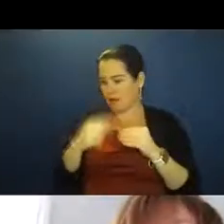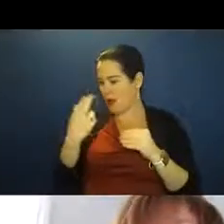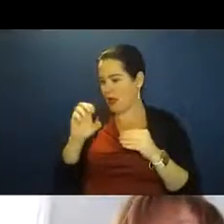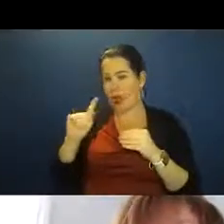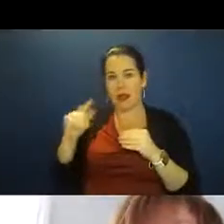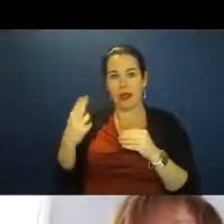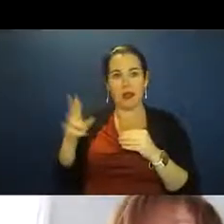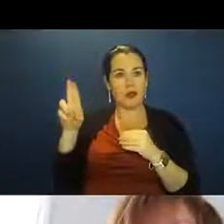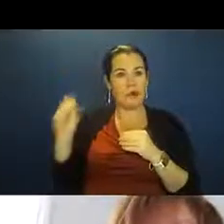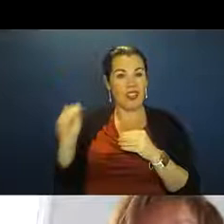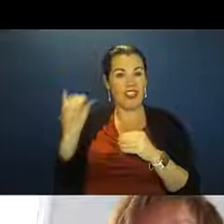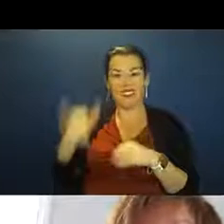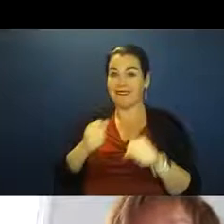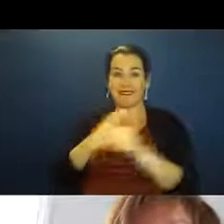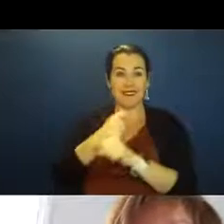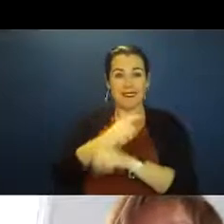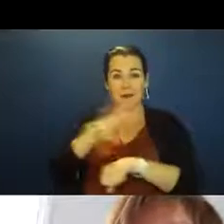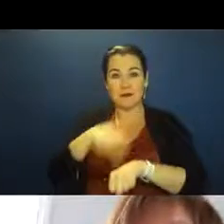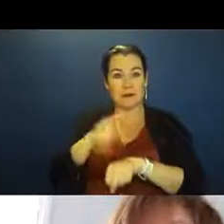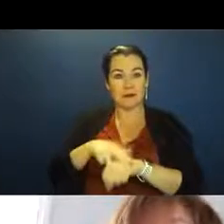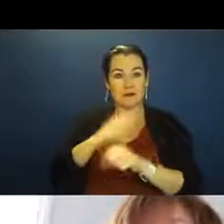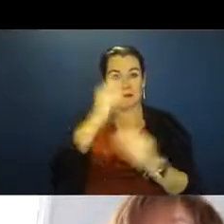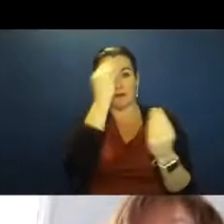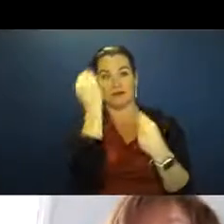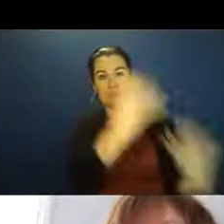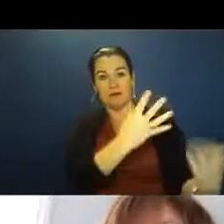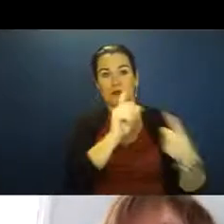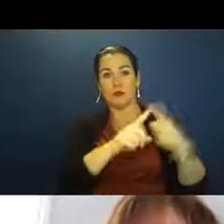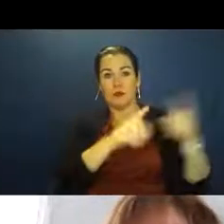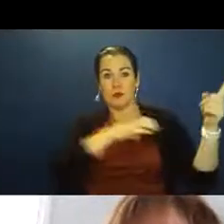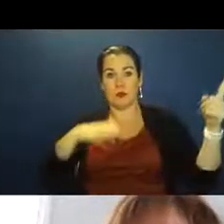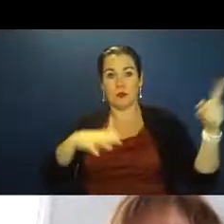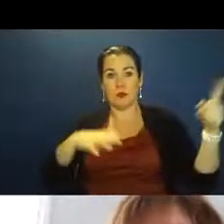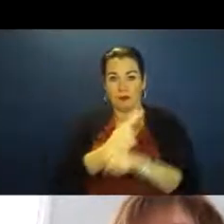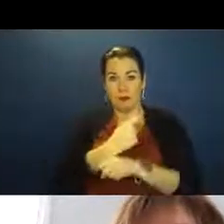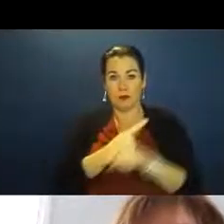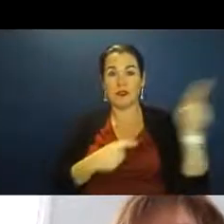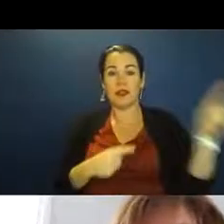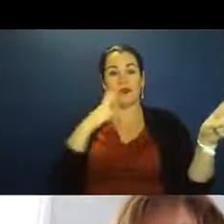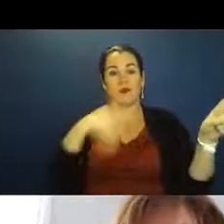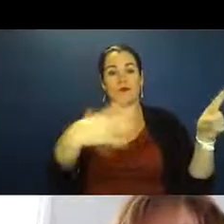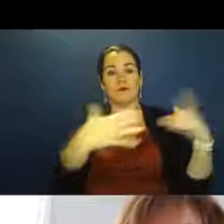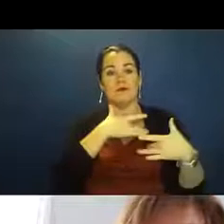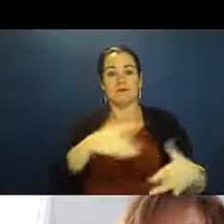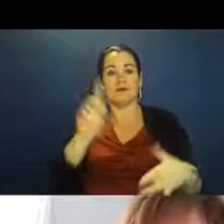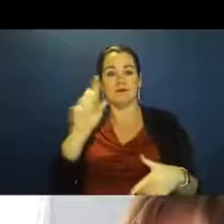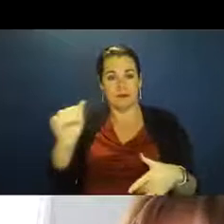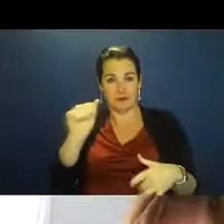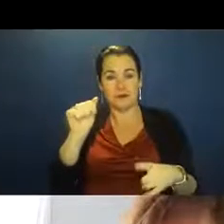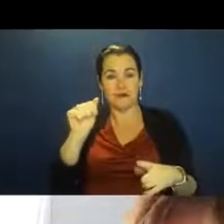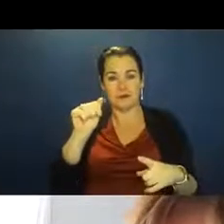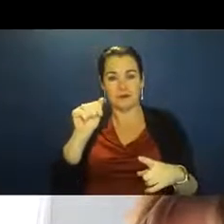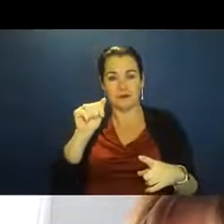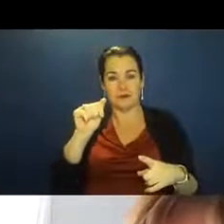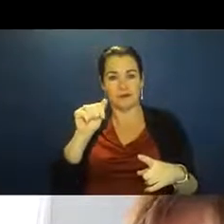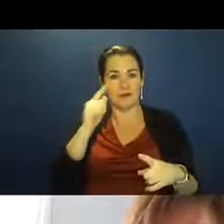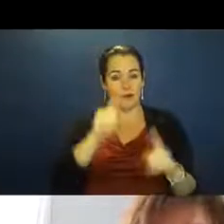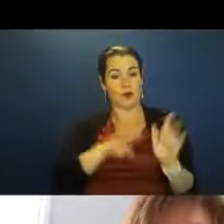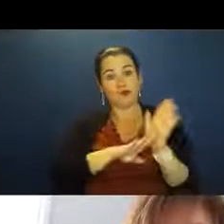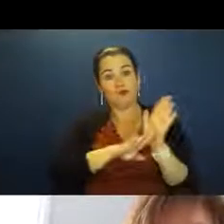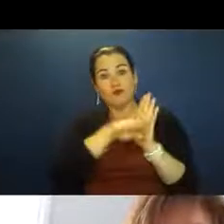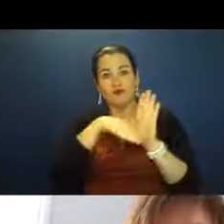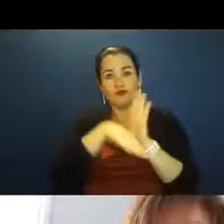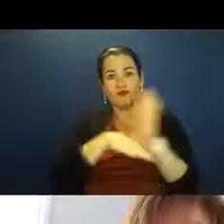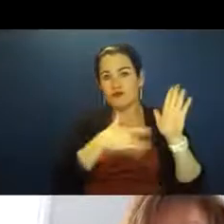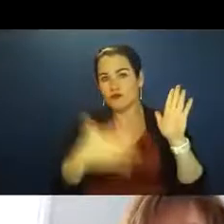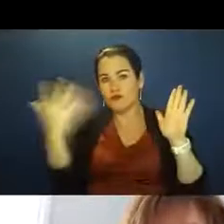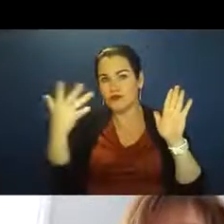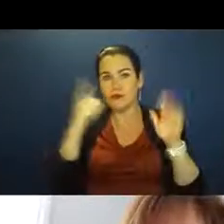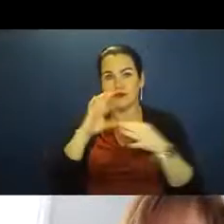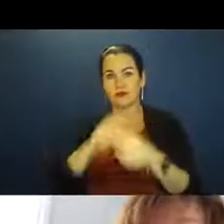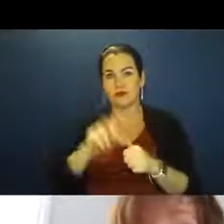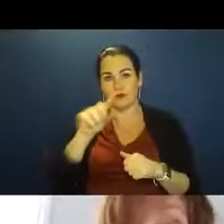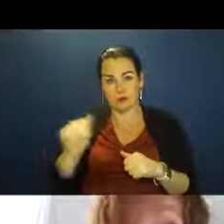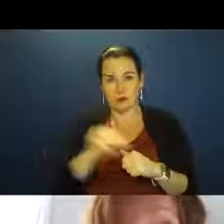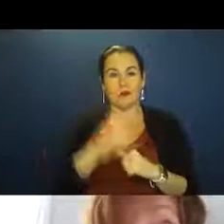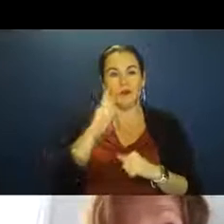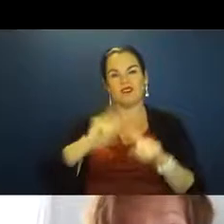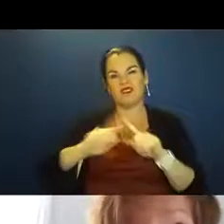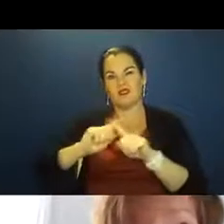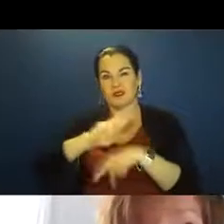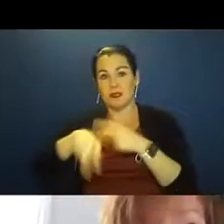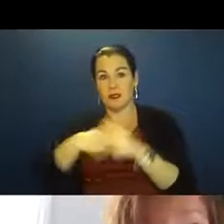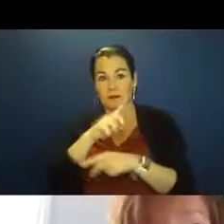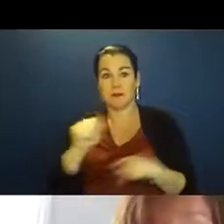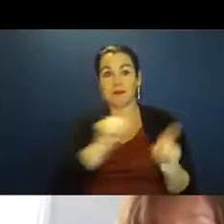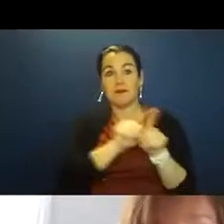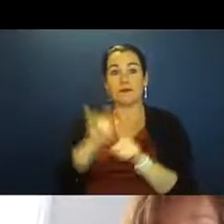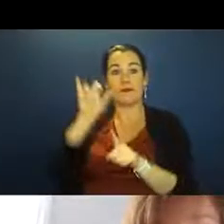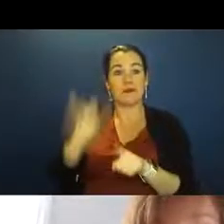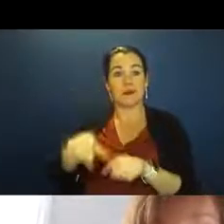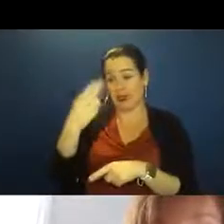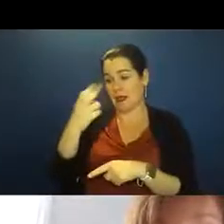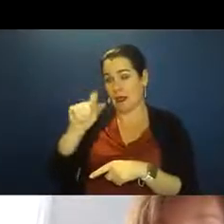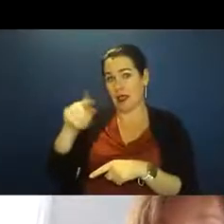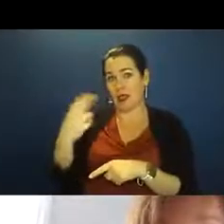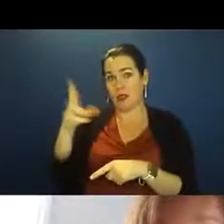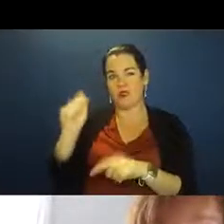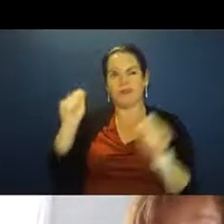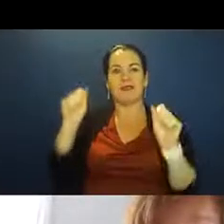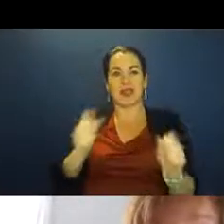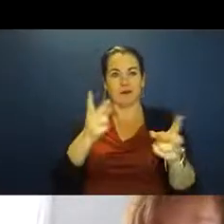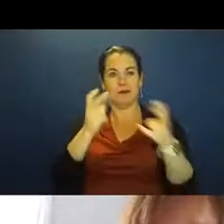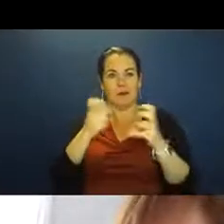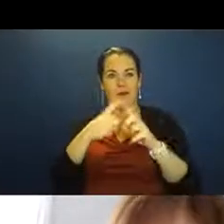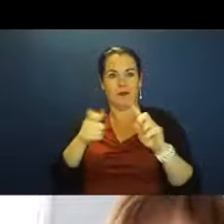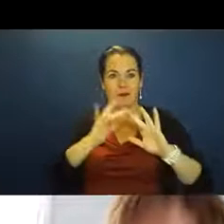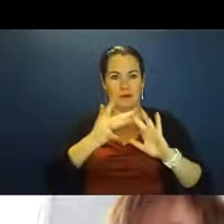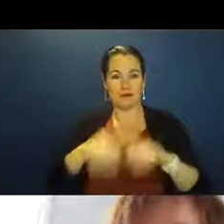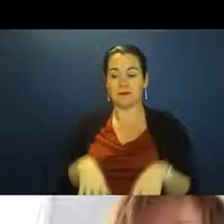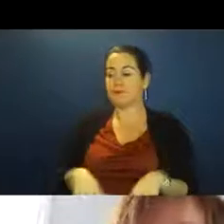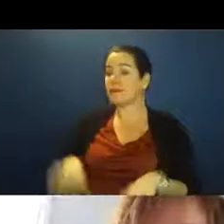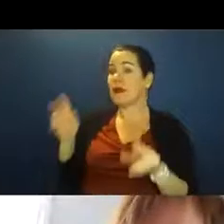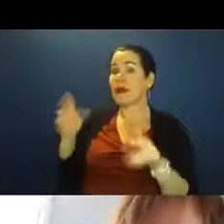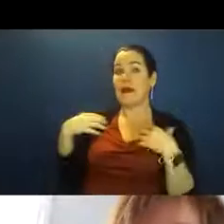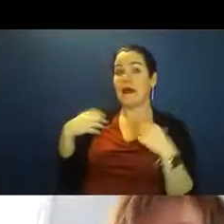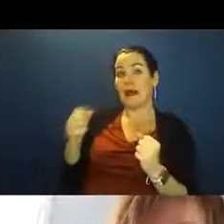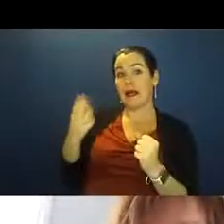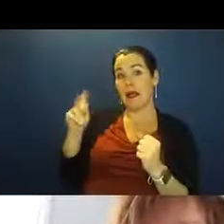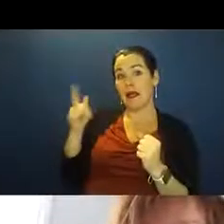about Health U.S. before. That's an annual national report submitted to Congress every year. It will give you trend data for disability as well as different severity levels. And again, Health U.S. is available online. Healthy People this year is releasing its 2030